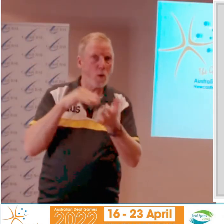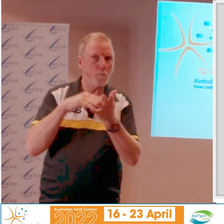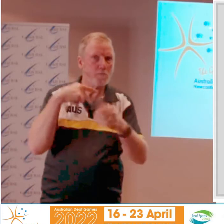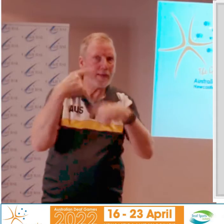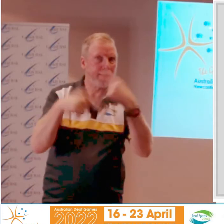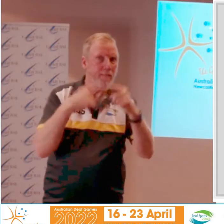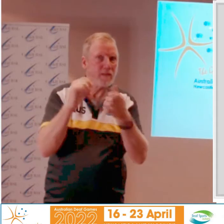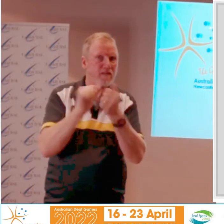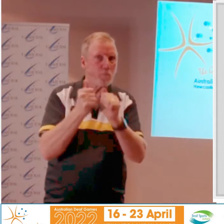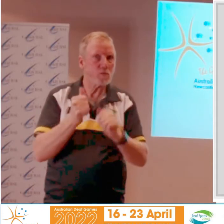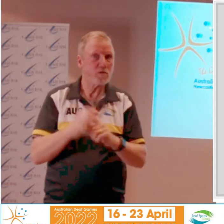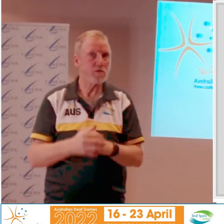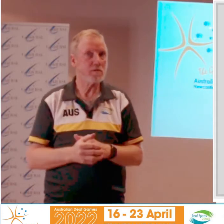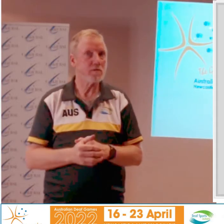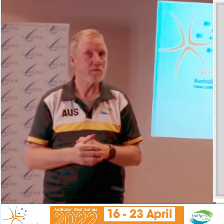Garry did you want to help go through this one